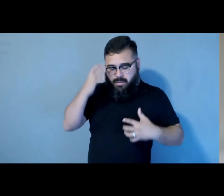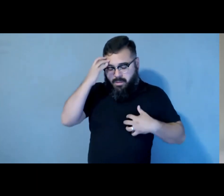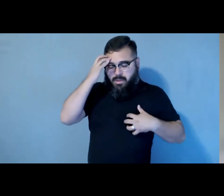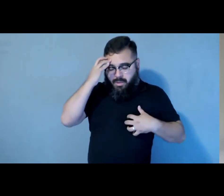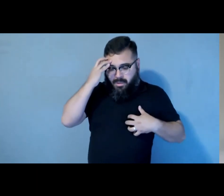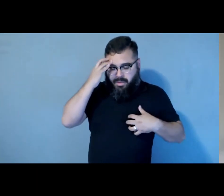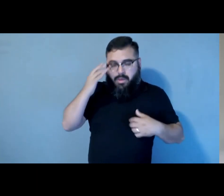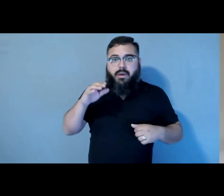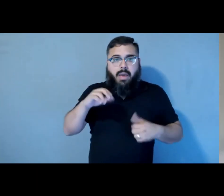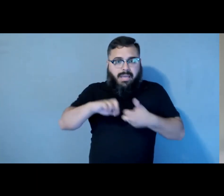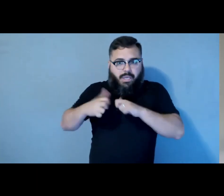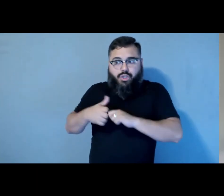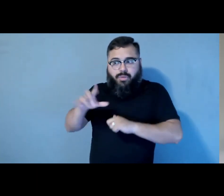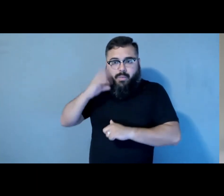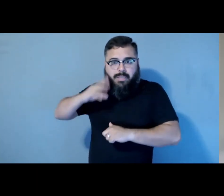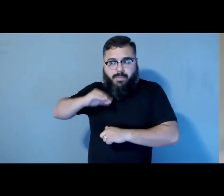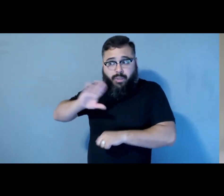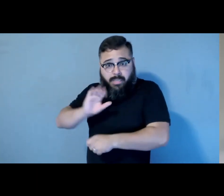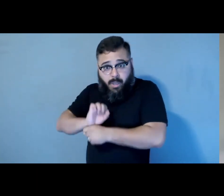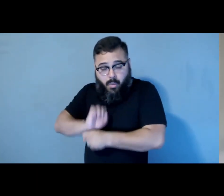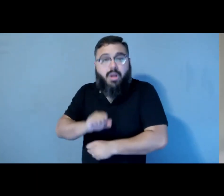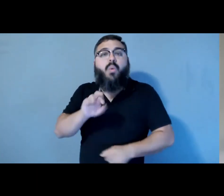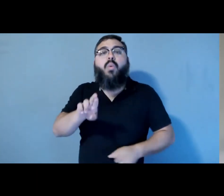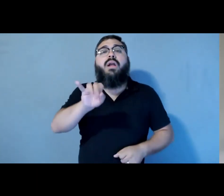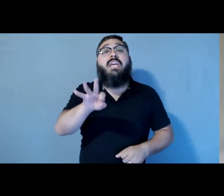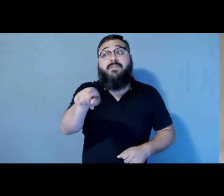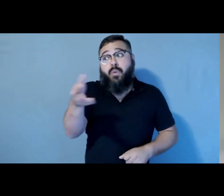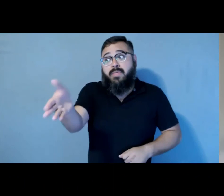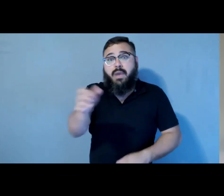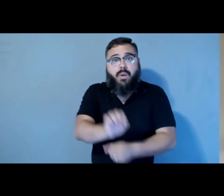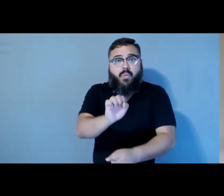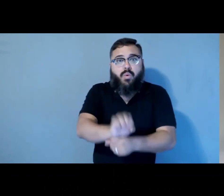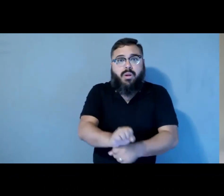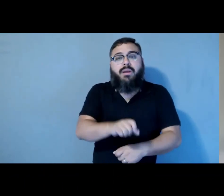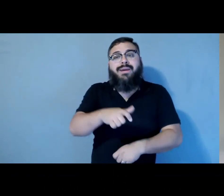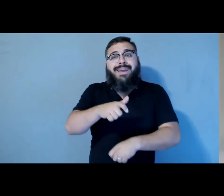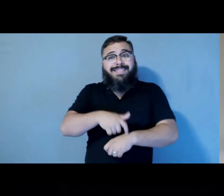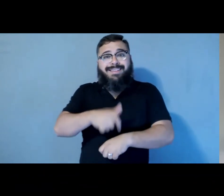that I'm gonna be facing at work, or that if you're at work and there's a time that you need to leave work